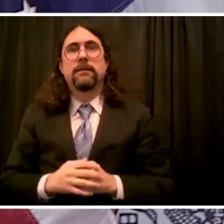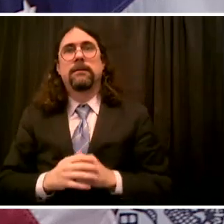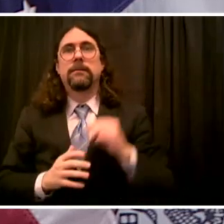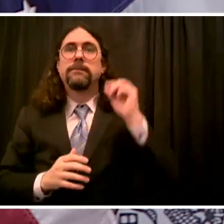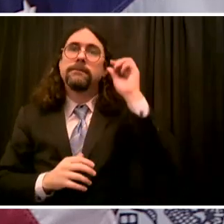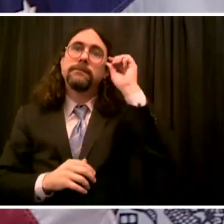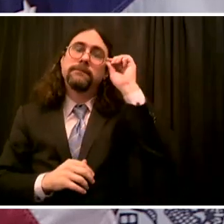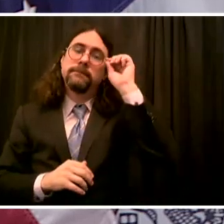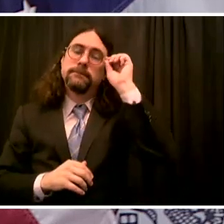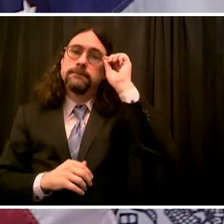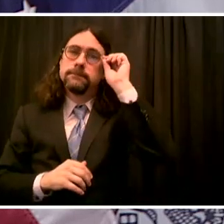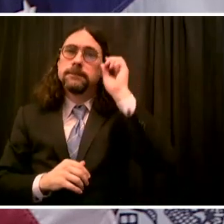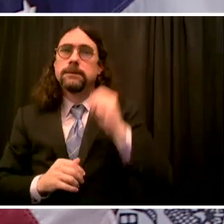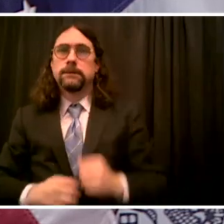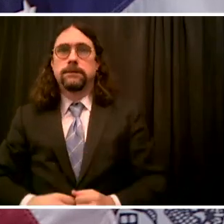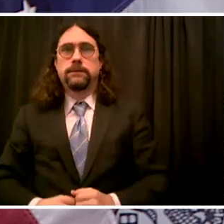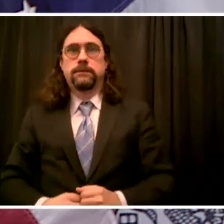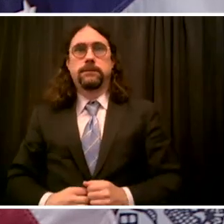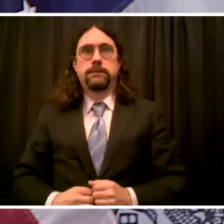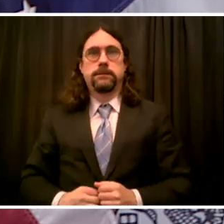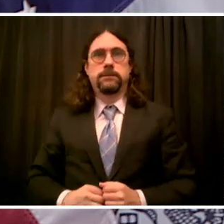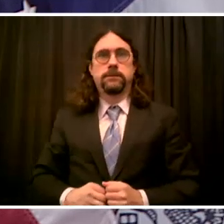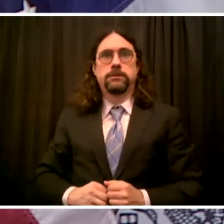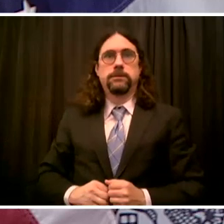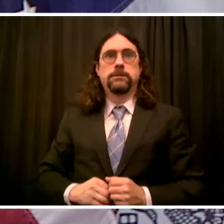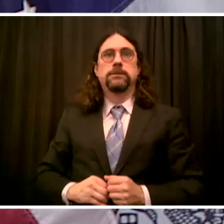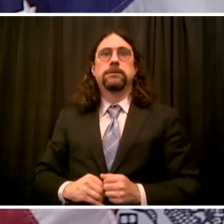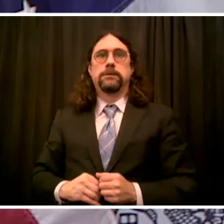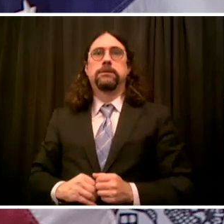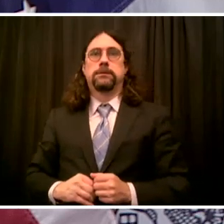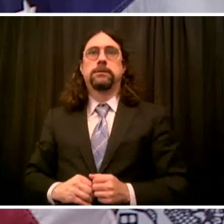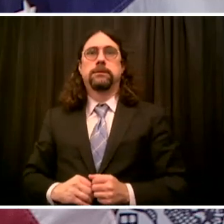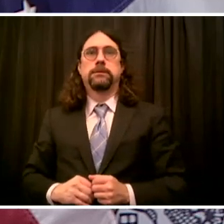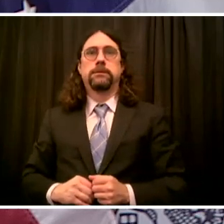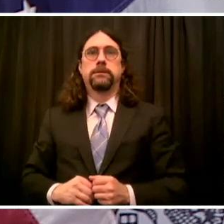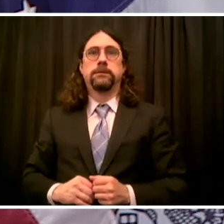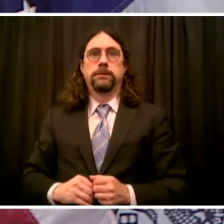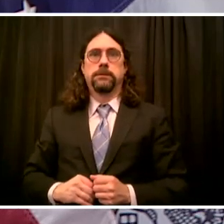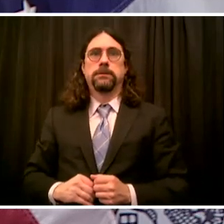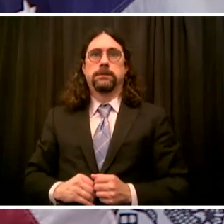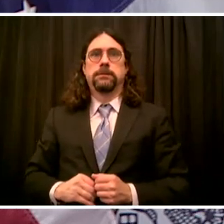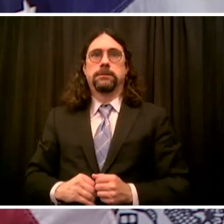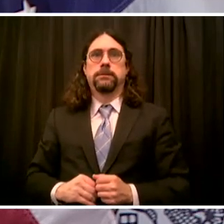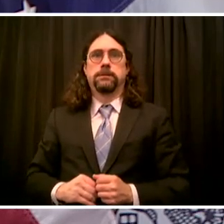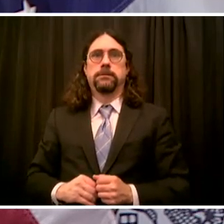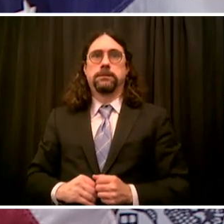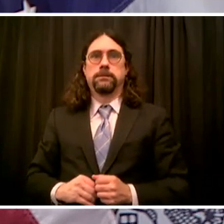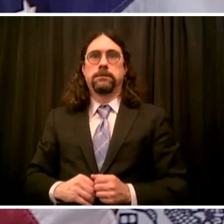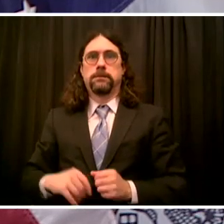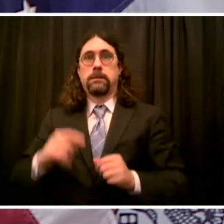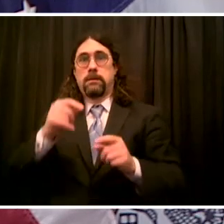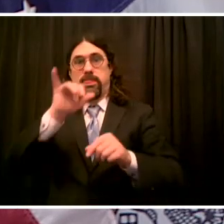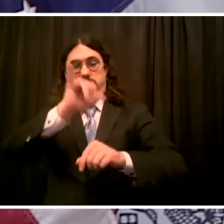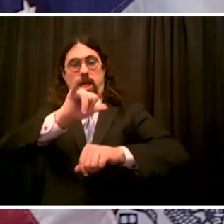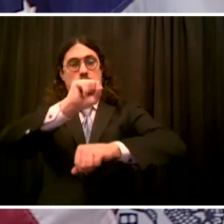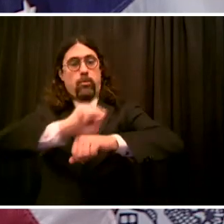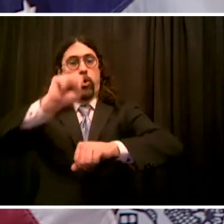LIVES OF OTHER PEOPLE. SO, JOB WELL DONE ALREADY. THAT WORK STILL NEEDS TO BE COMPLETED BECAUSE WE'RE NOT